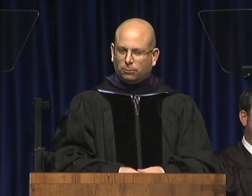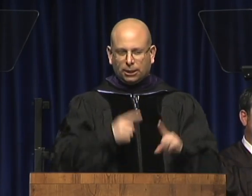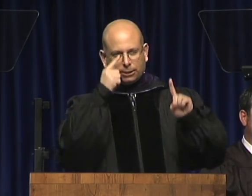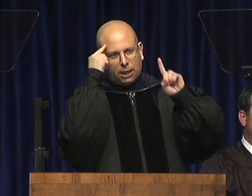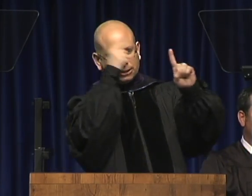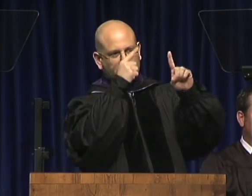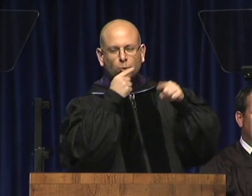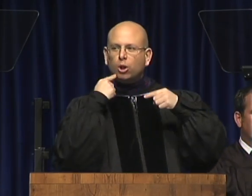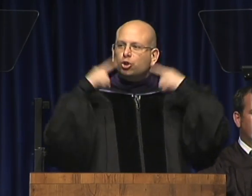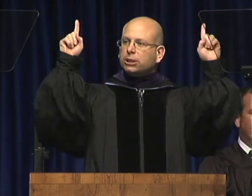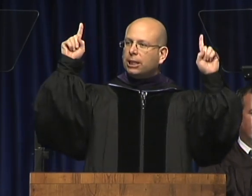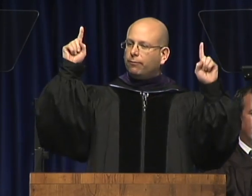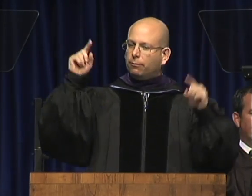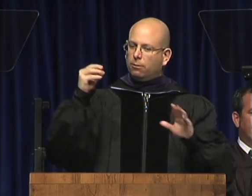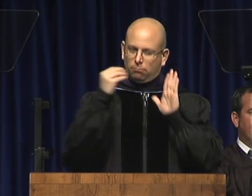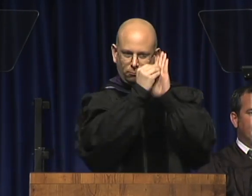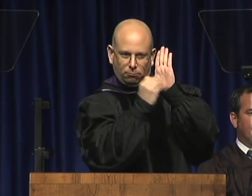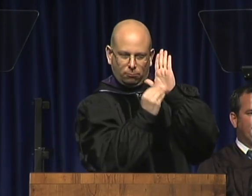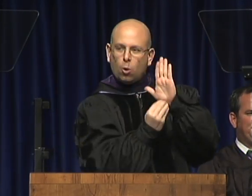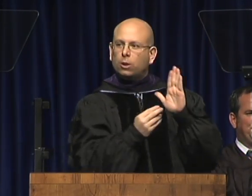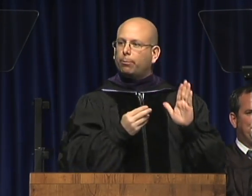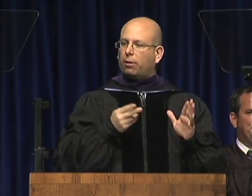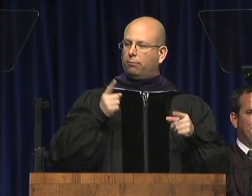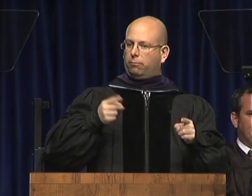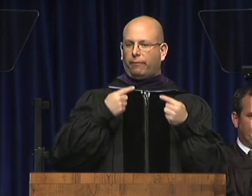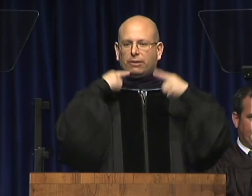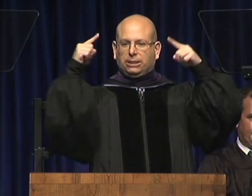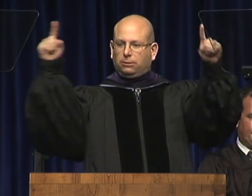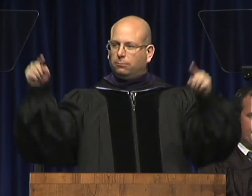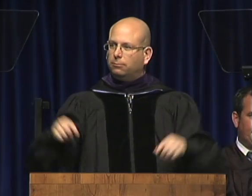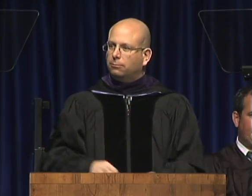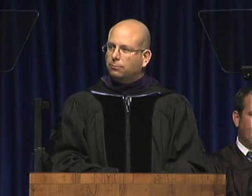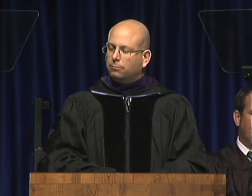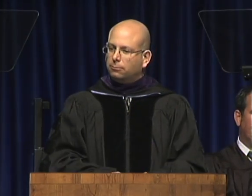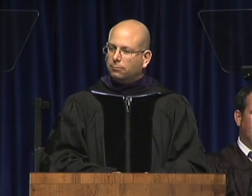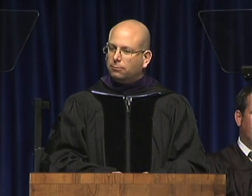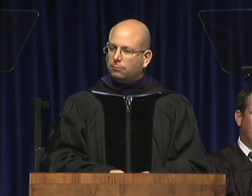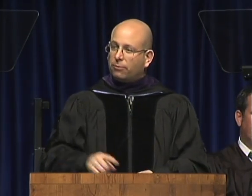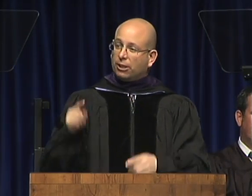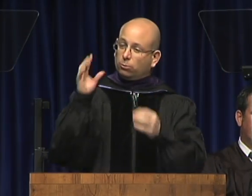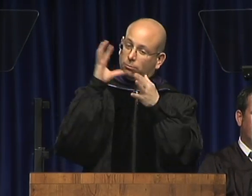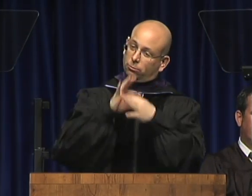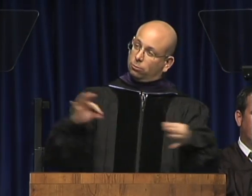destined to achieve notable feats.